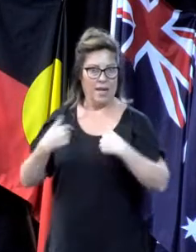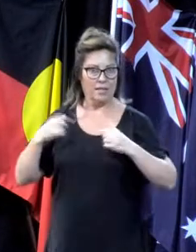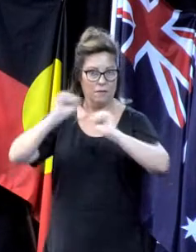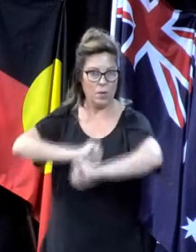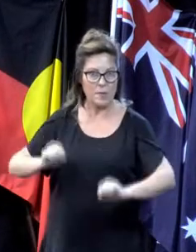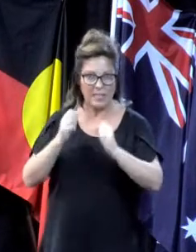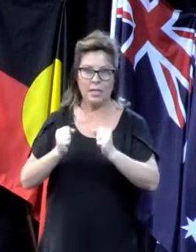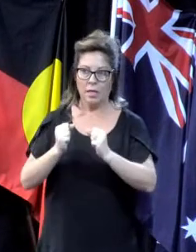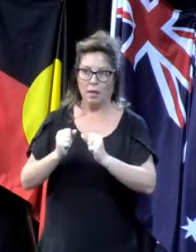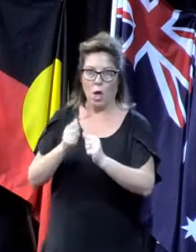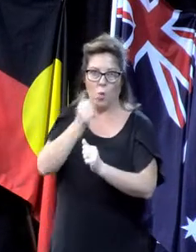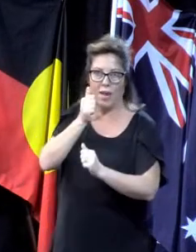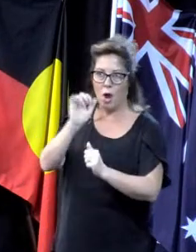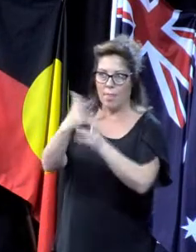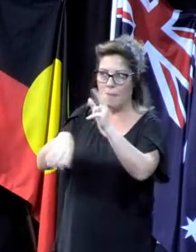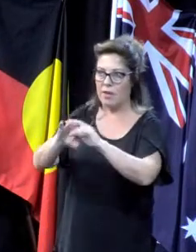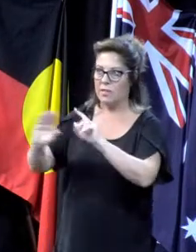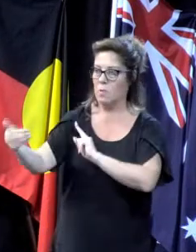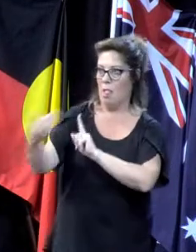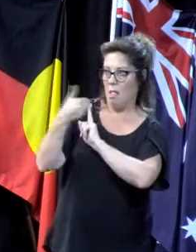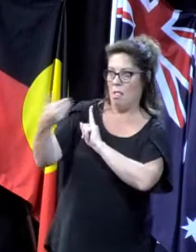without disability to have some opinions.